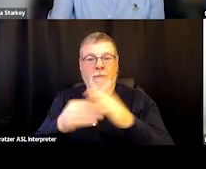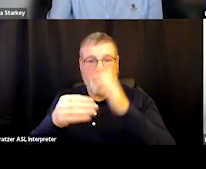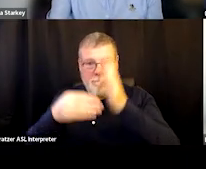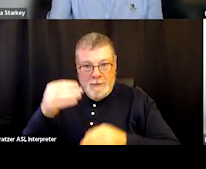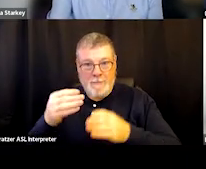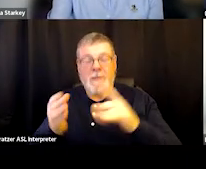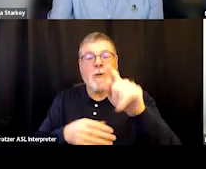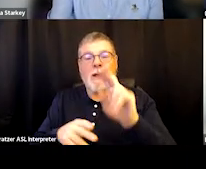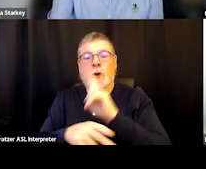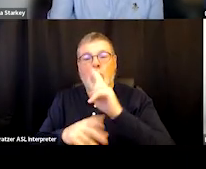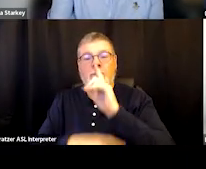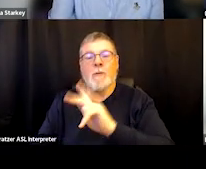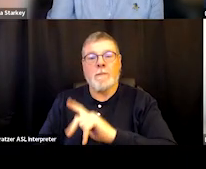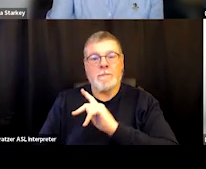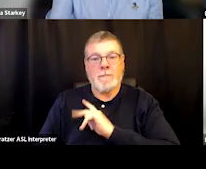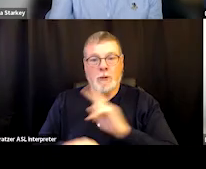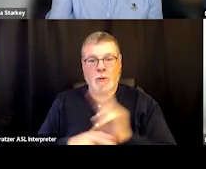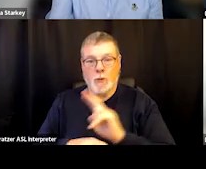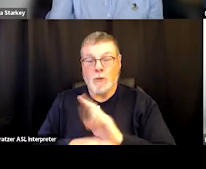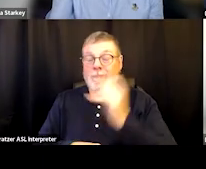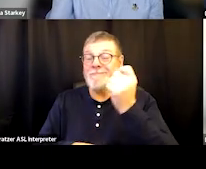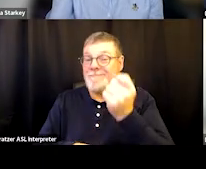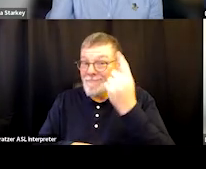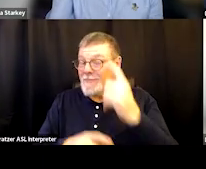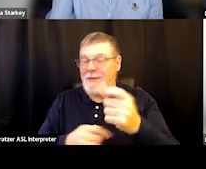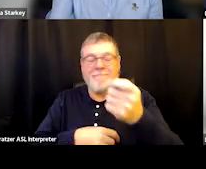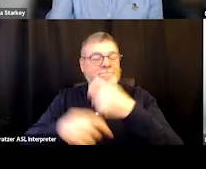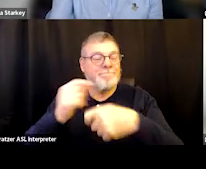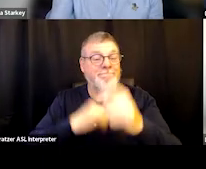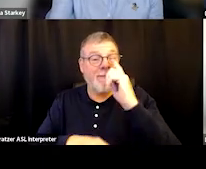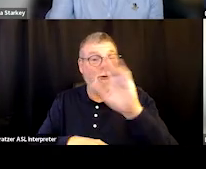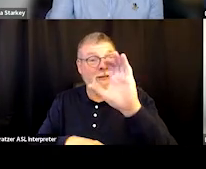that you can use for personal use. This doesn't come with continuing education credits,